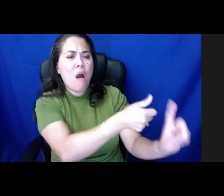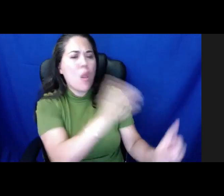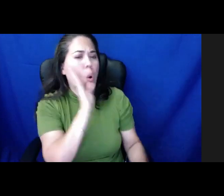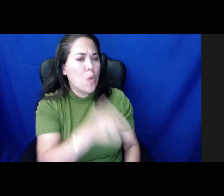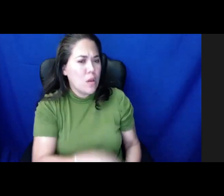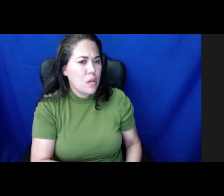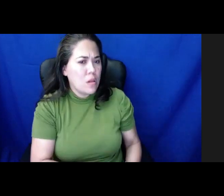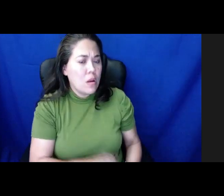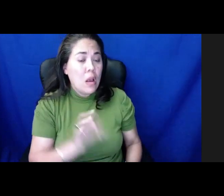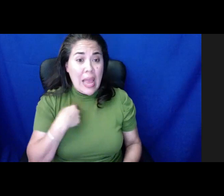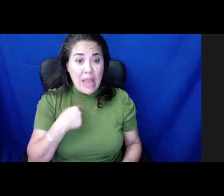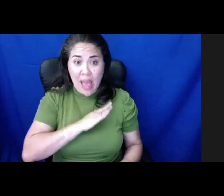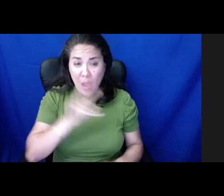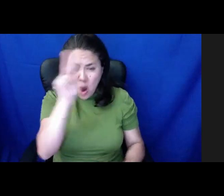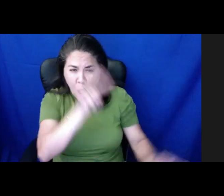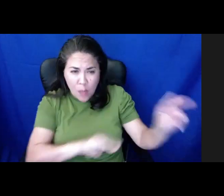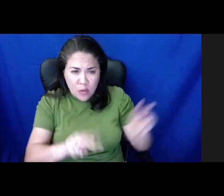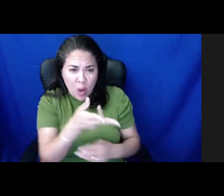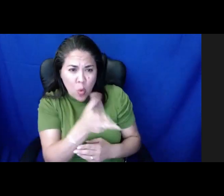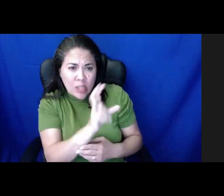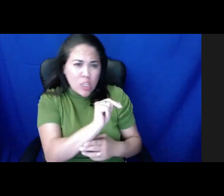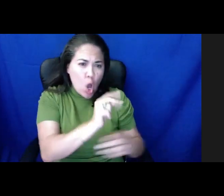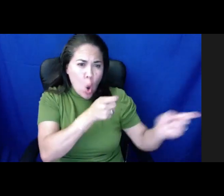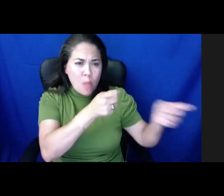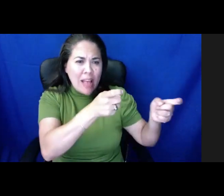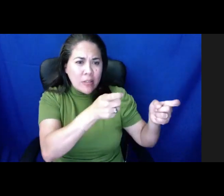Leslie McIntosh: If observation, where its own master with the devil have a job.